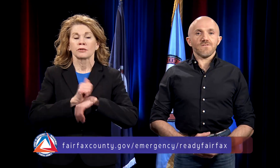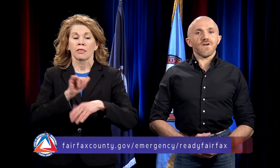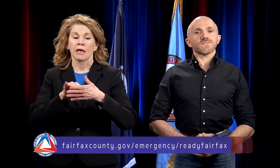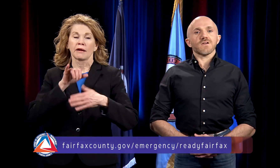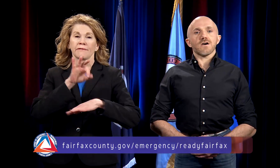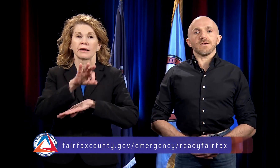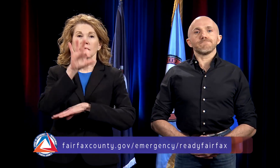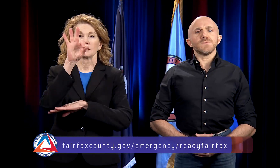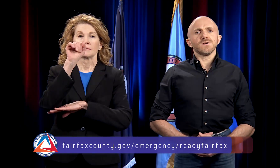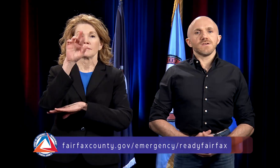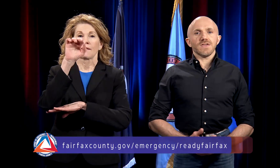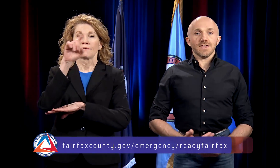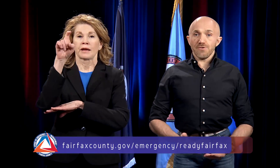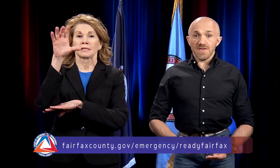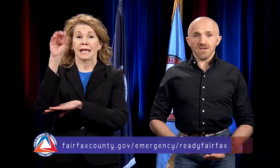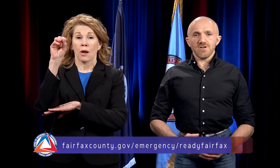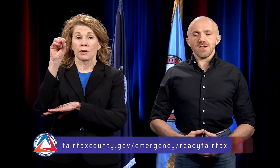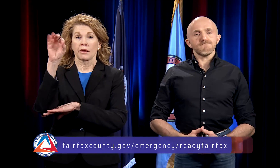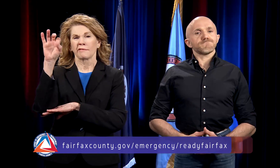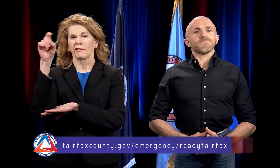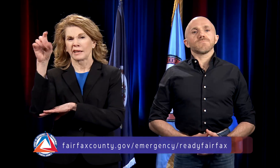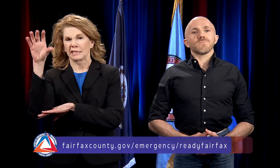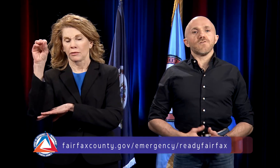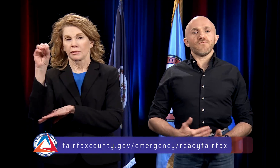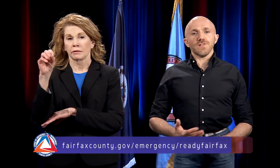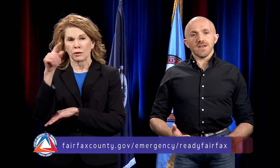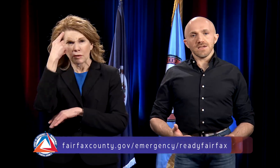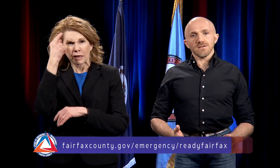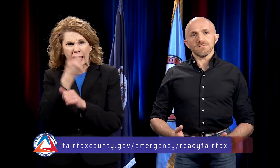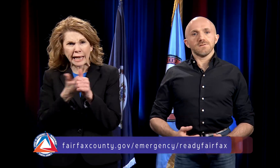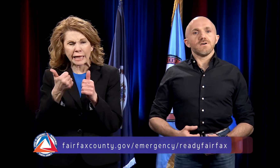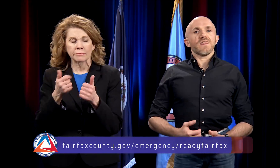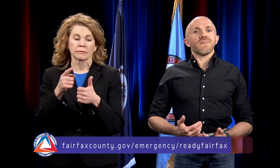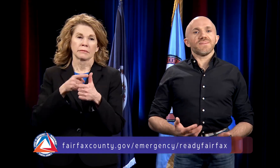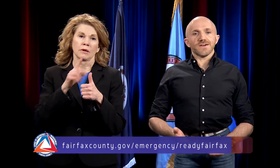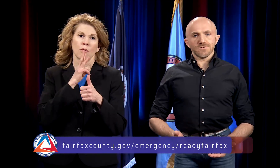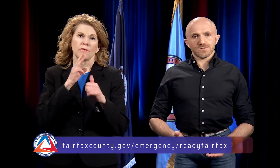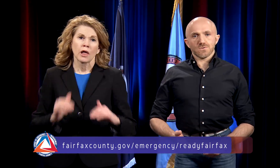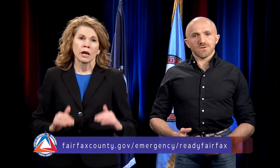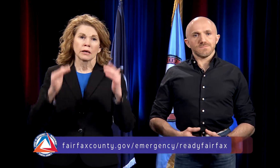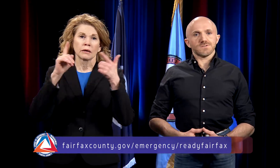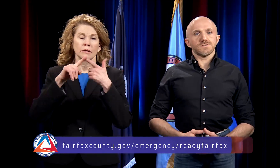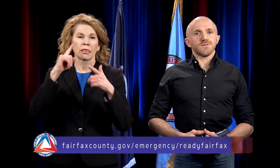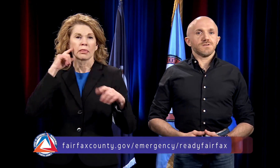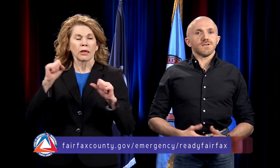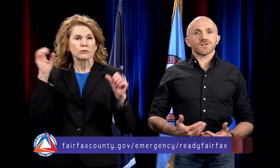Fairfax county. Can you think of any? Flooding, thunderstorms,